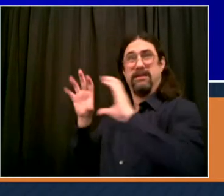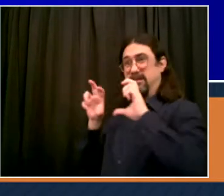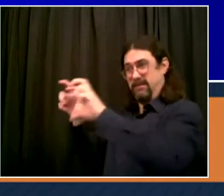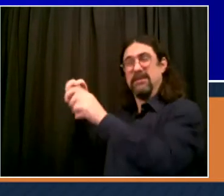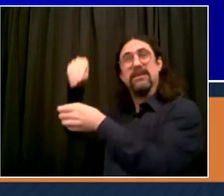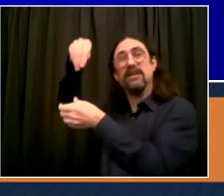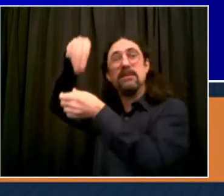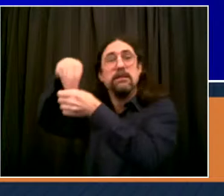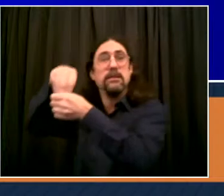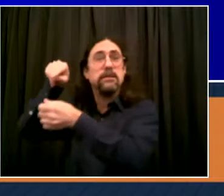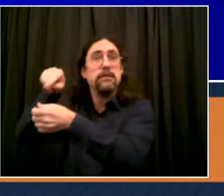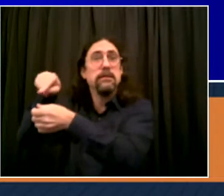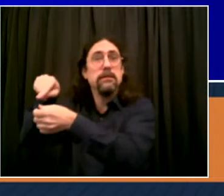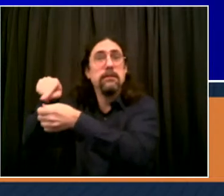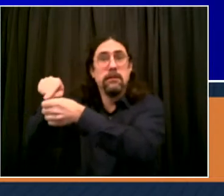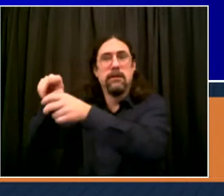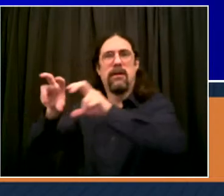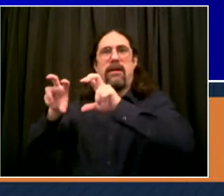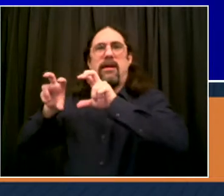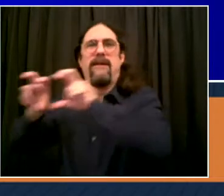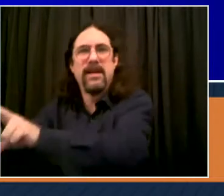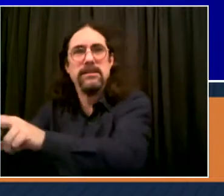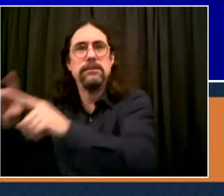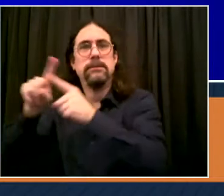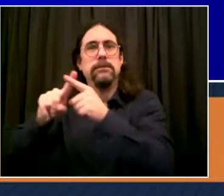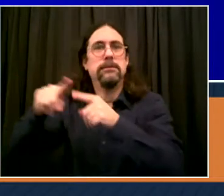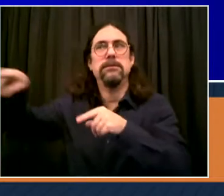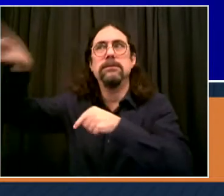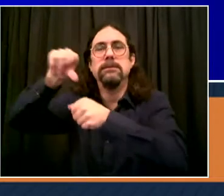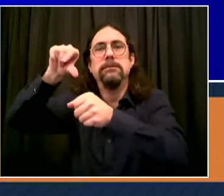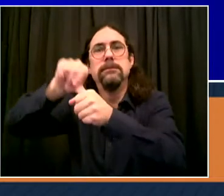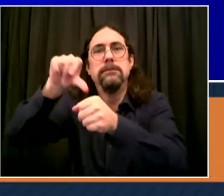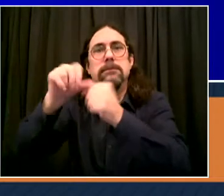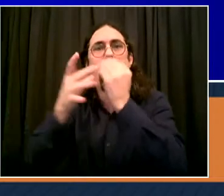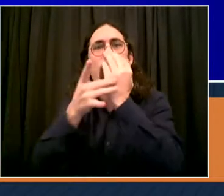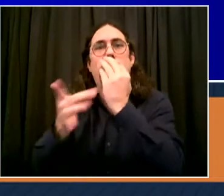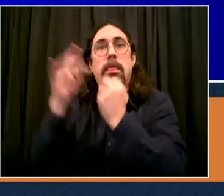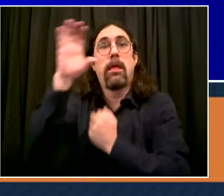AND IT IS A DIFFERENCE MAKERER. I WANT TO THANK